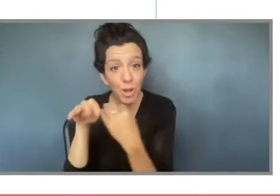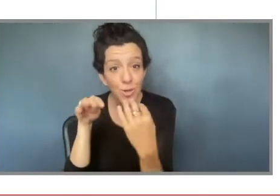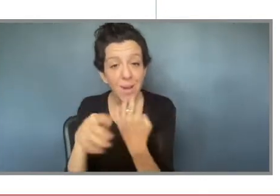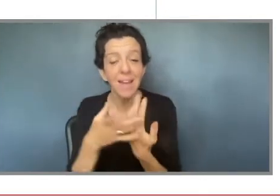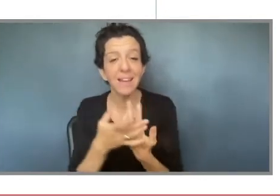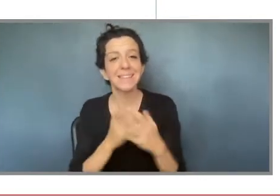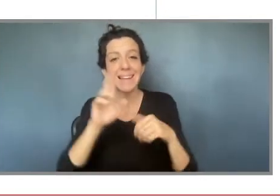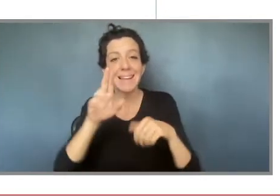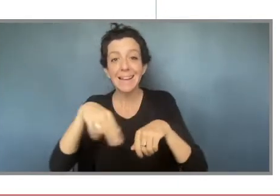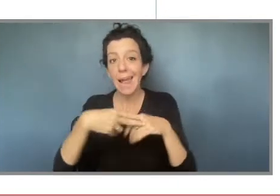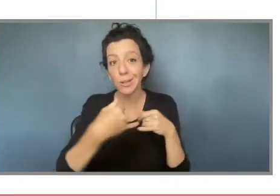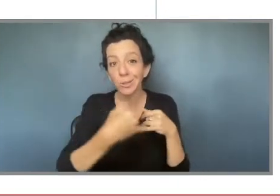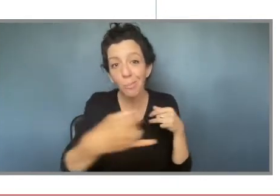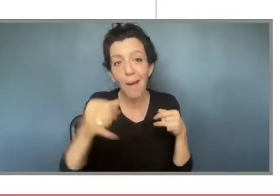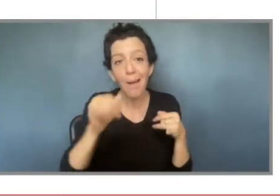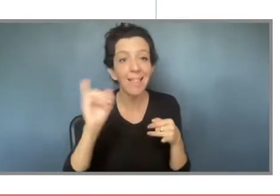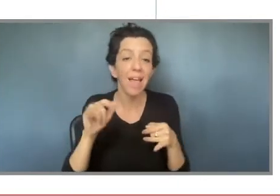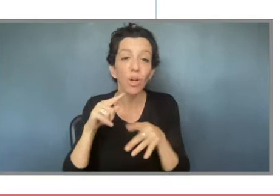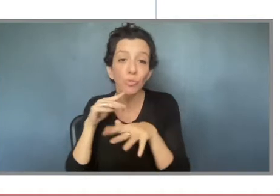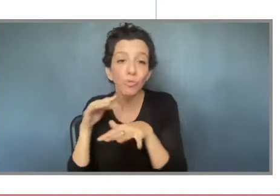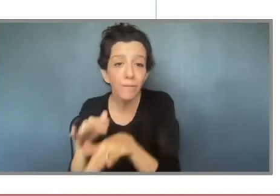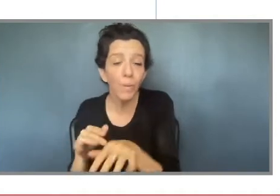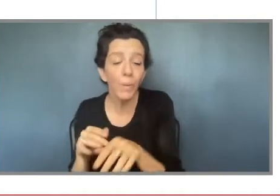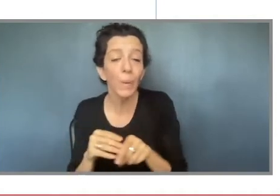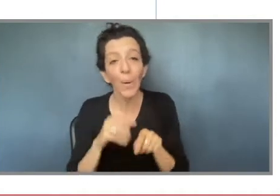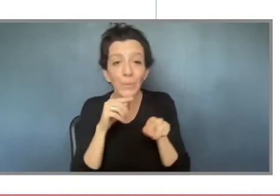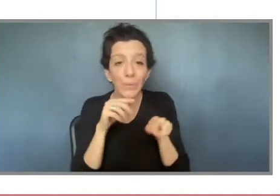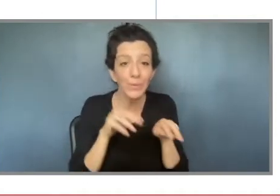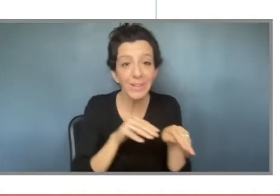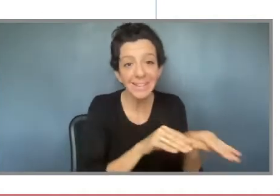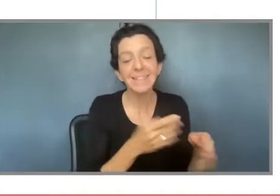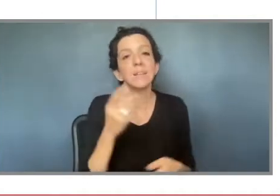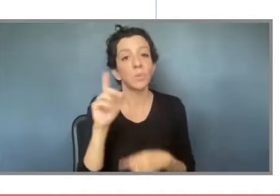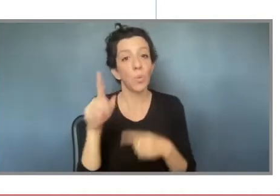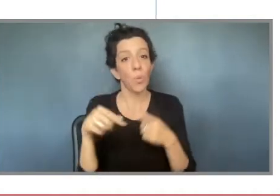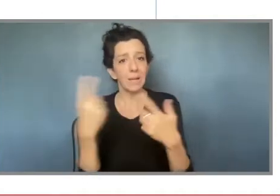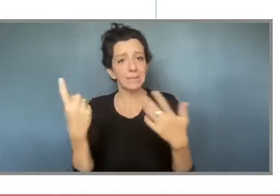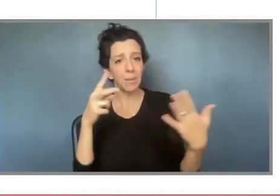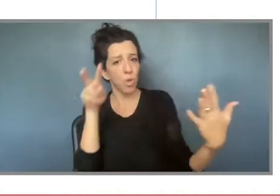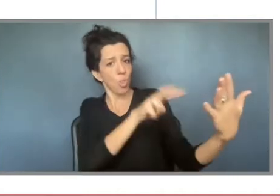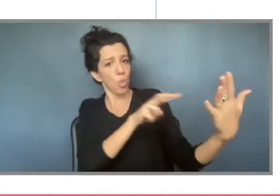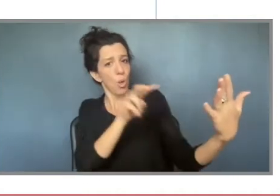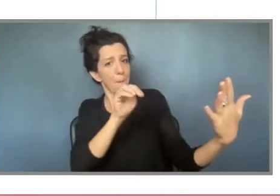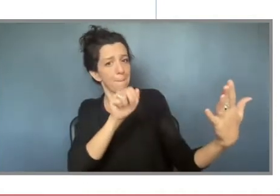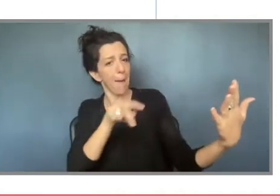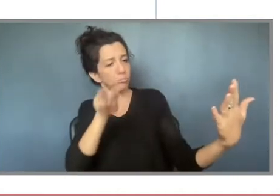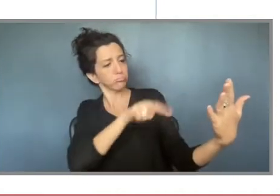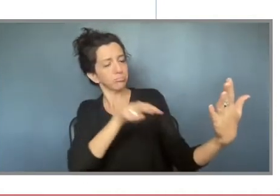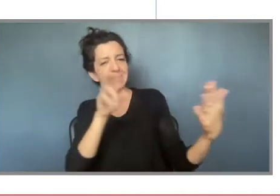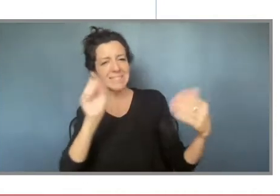Studio: natural boundaries, such as creeks and rivers, so that when someone is looking at a map people can easily understand